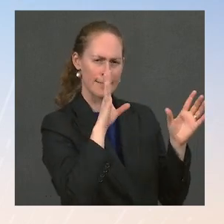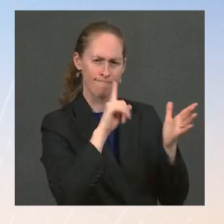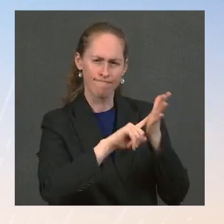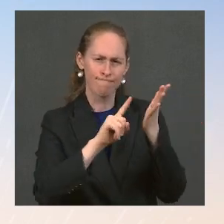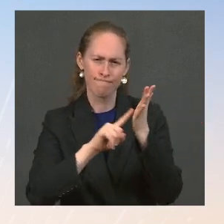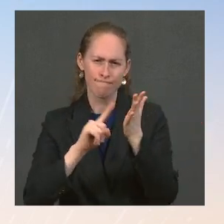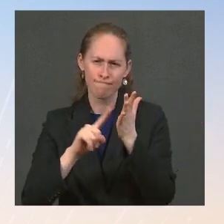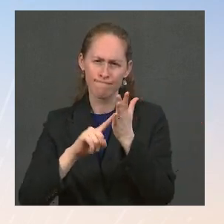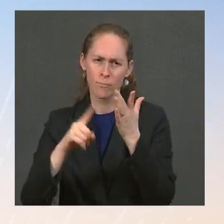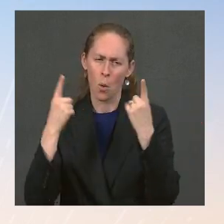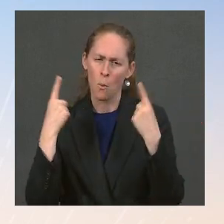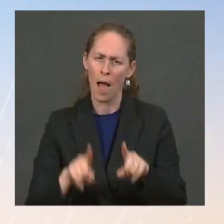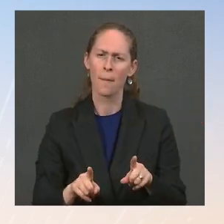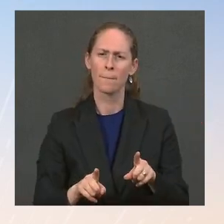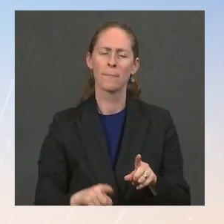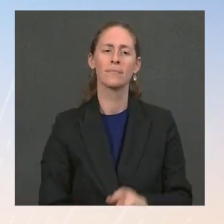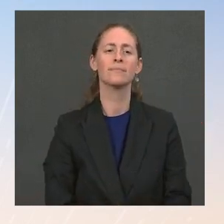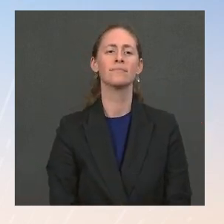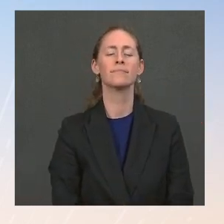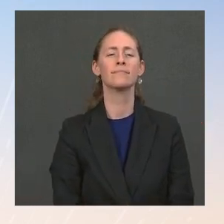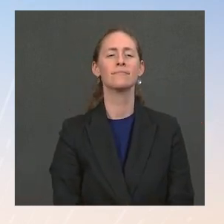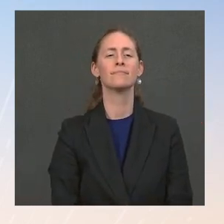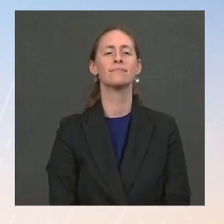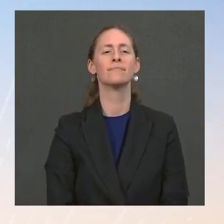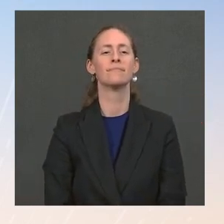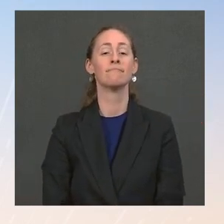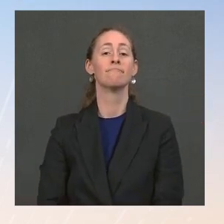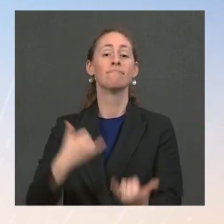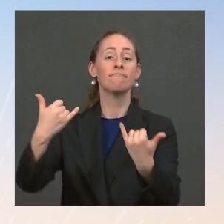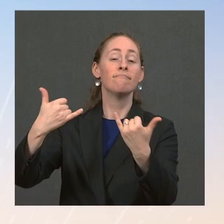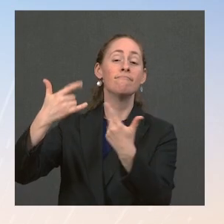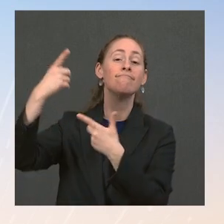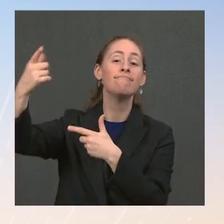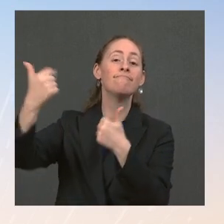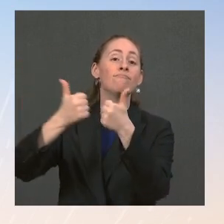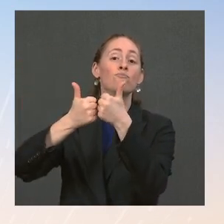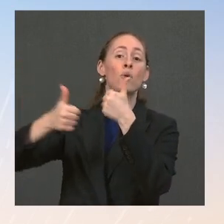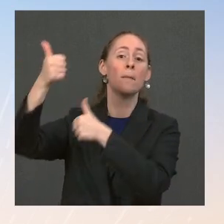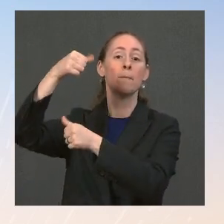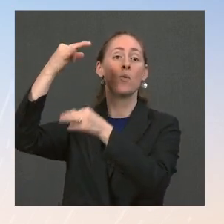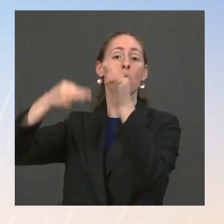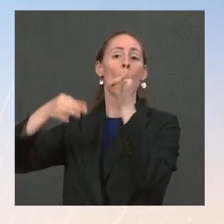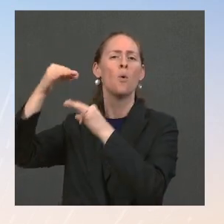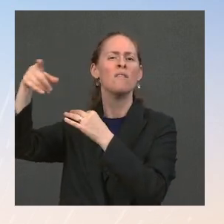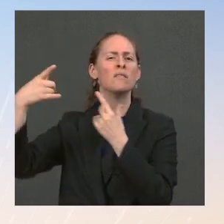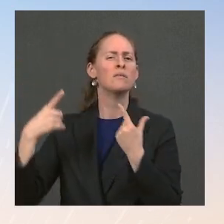The Supreme Court has recognized that it is, quote, the current President who "is vitally concerned with and in the best position to assess the present